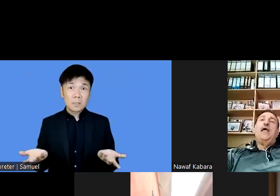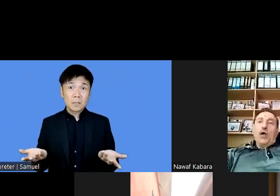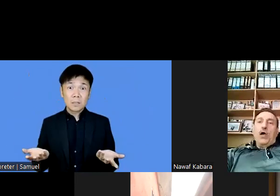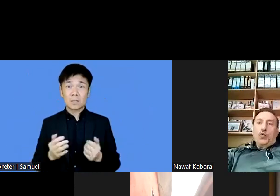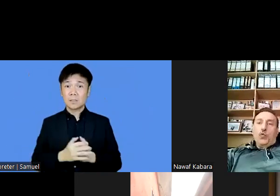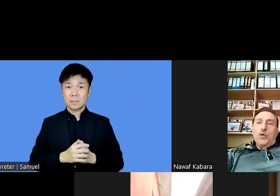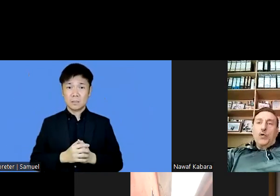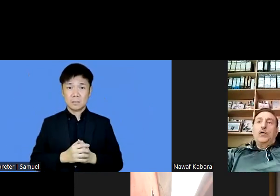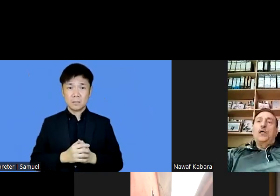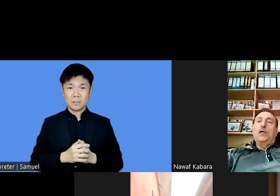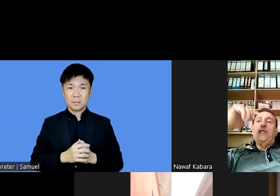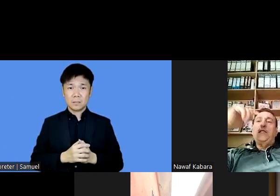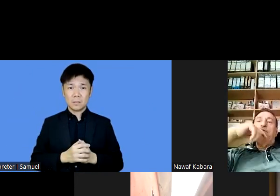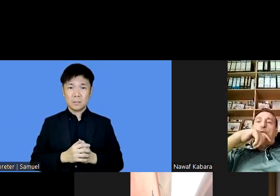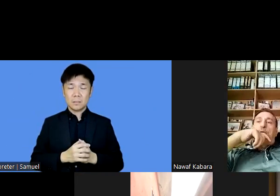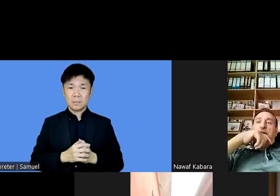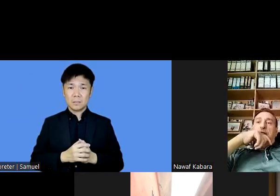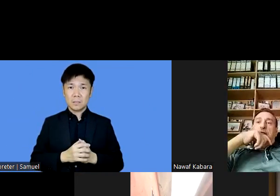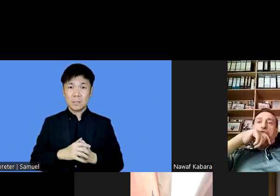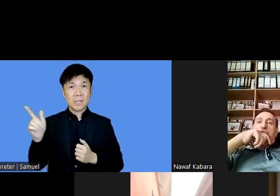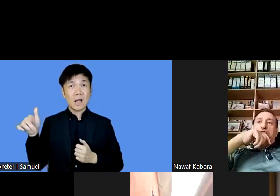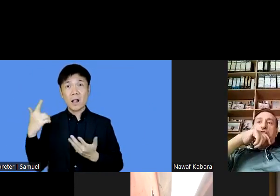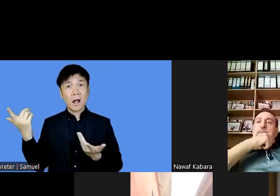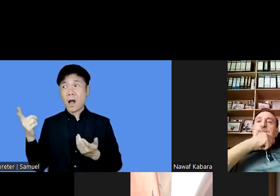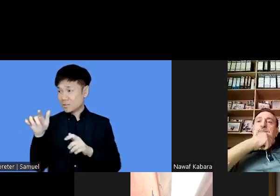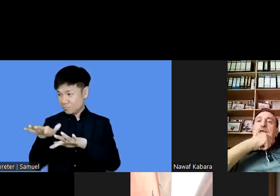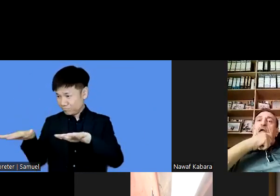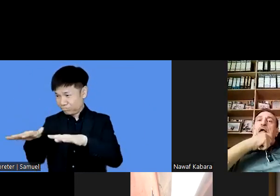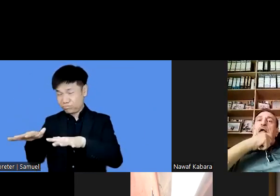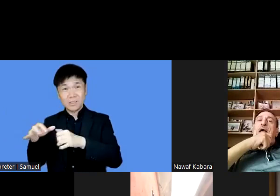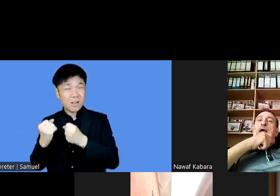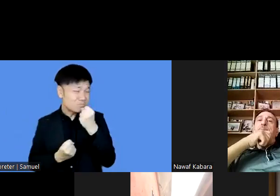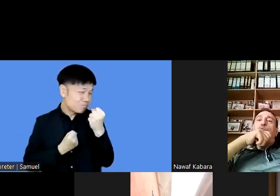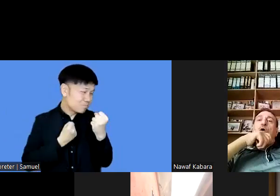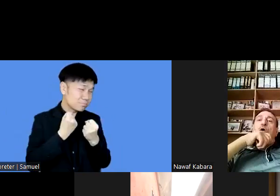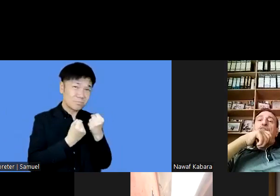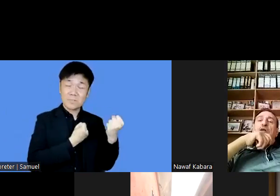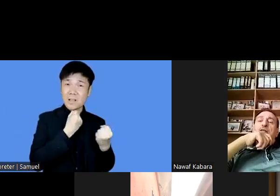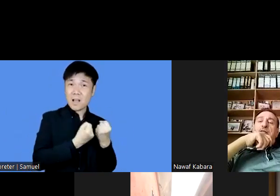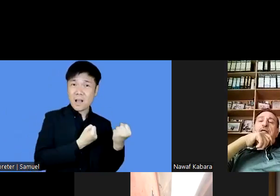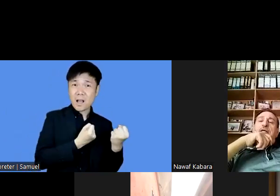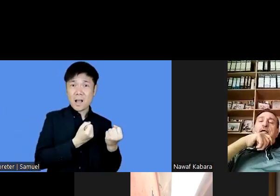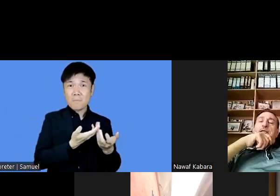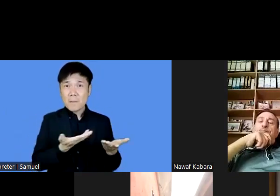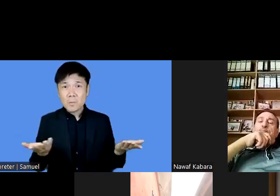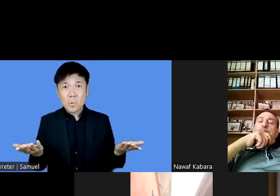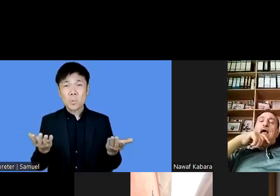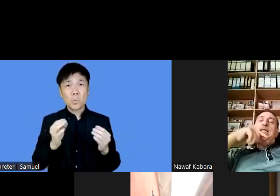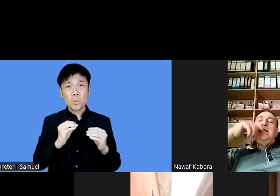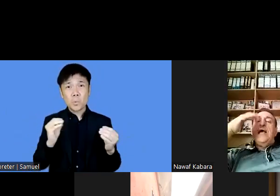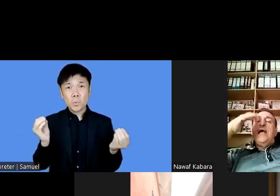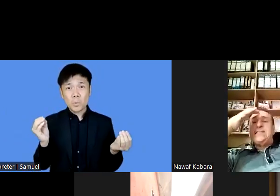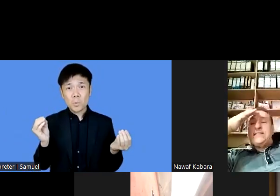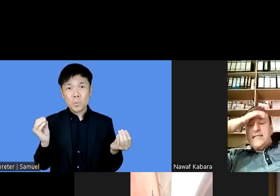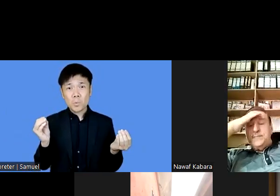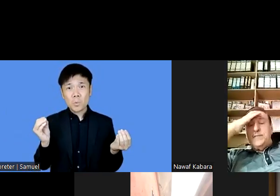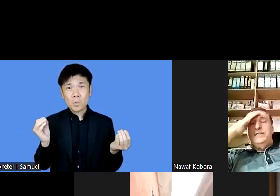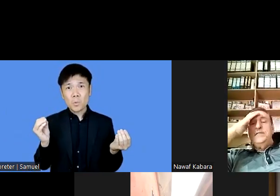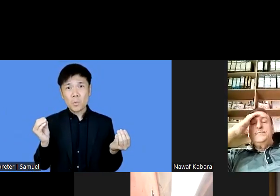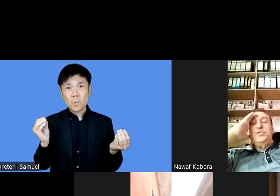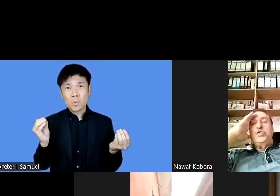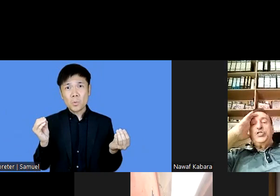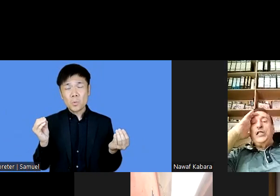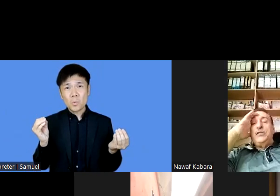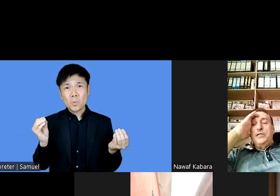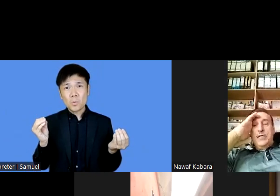street to get away from the earthquake place but without finding any accessible shelter